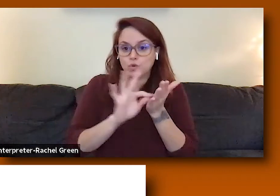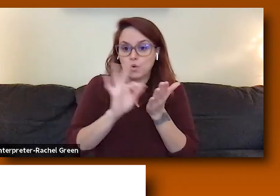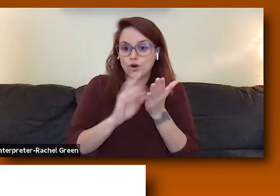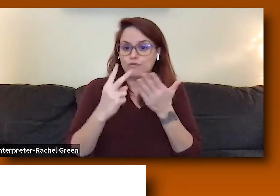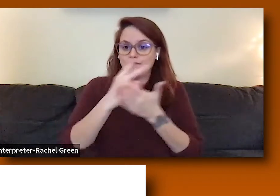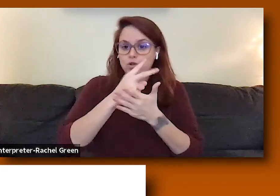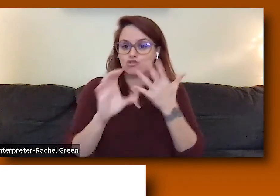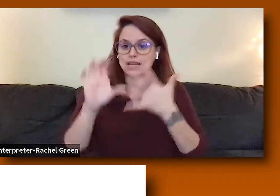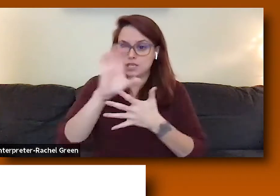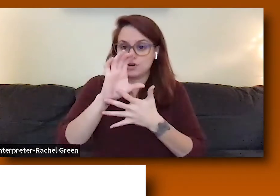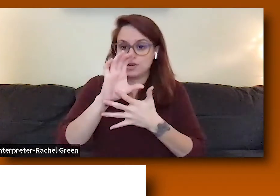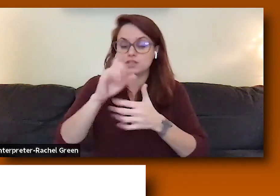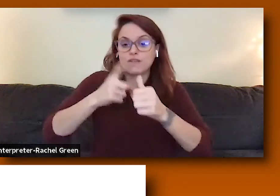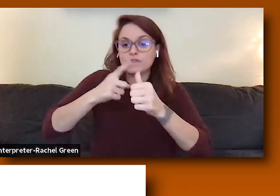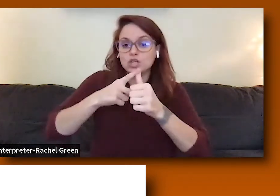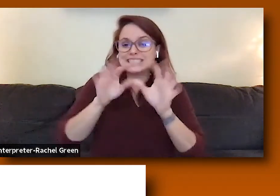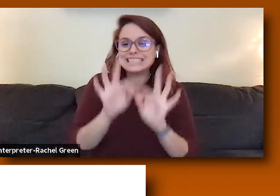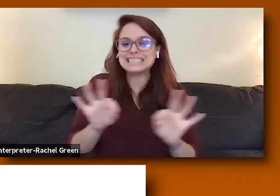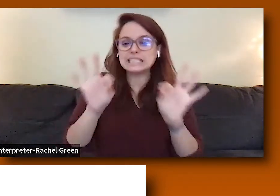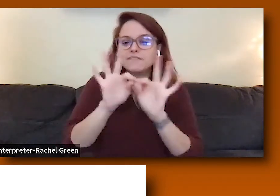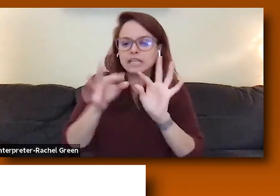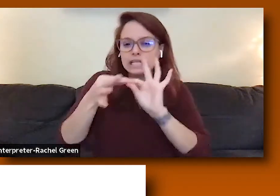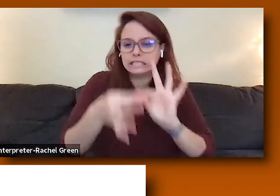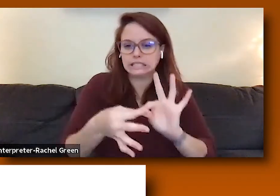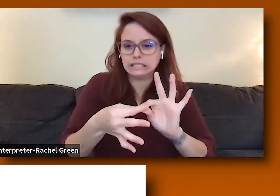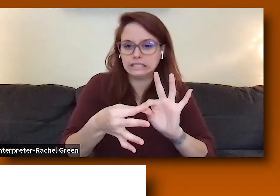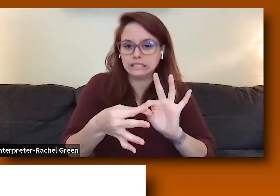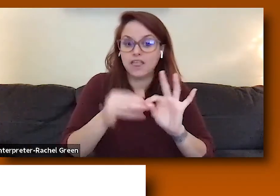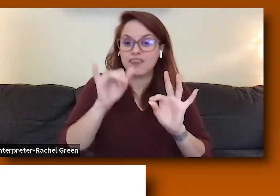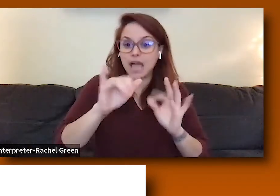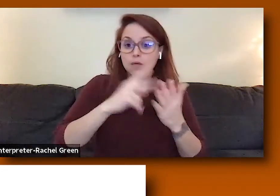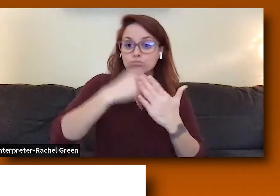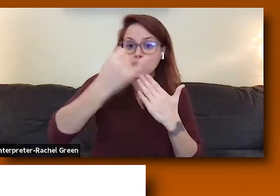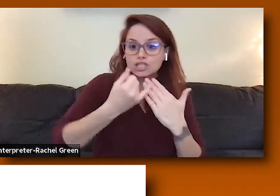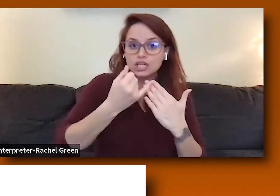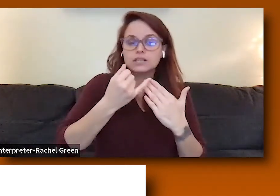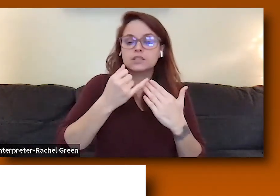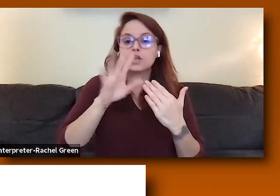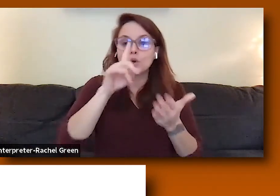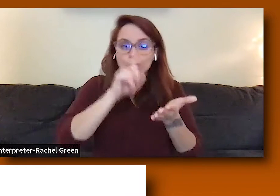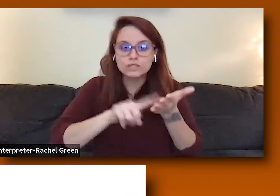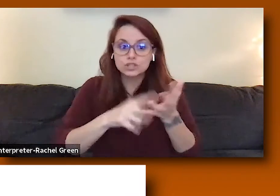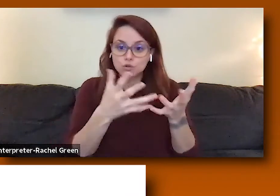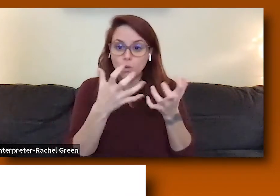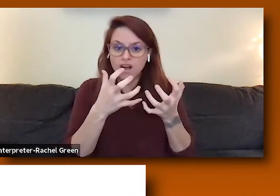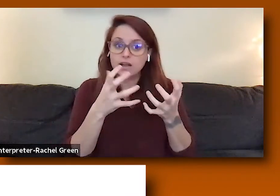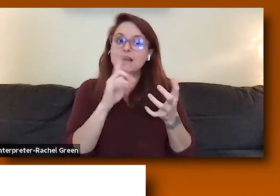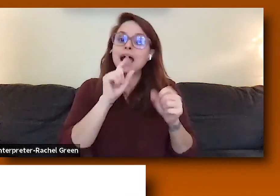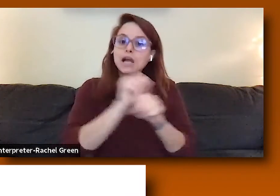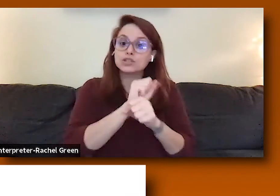The first one is significance. Does the project address an important need?